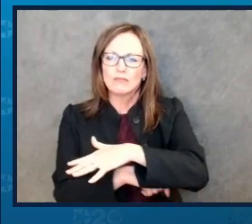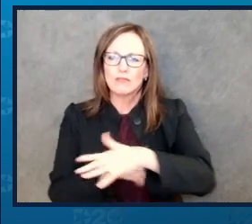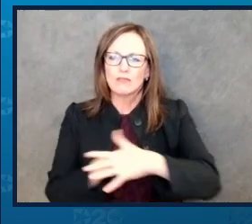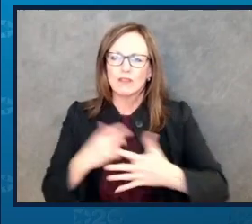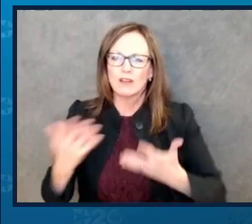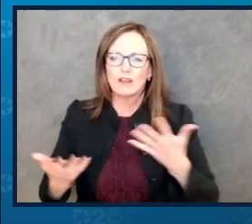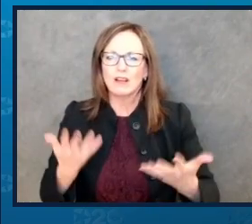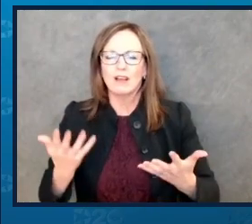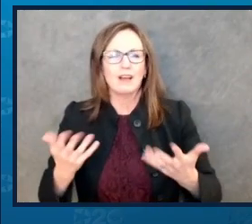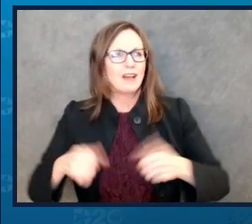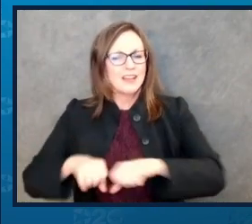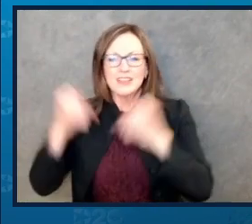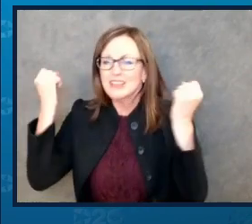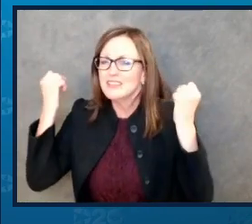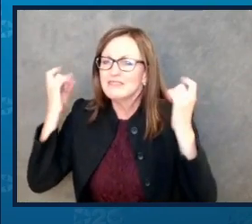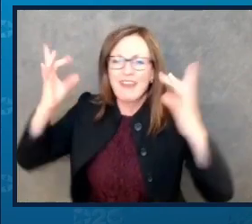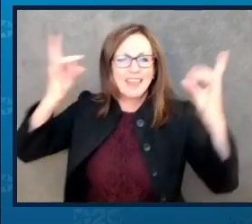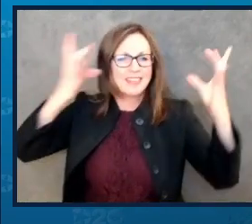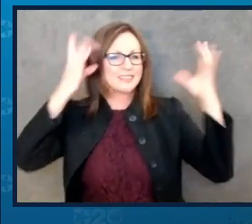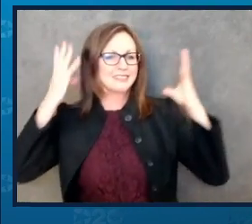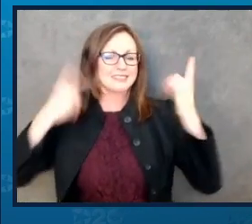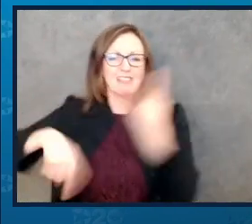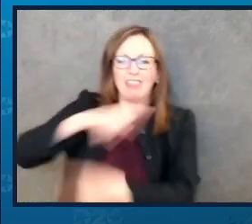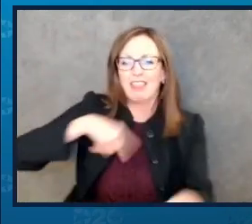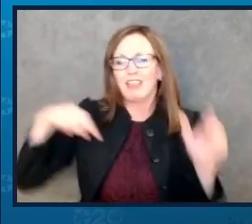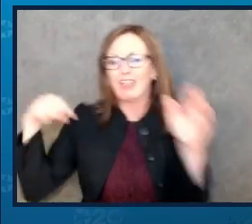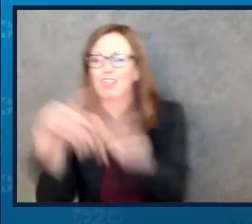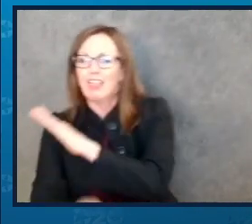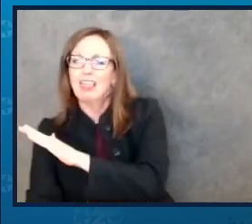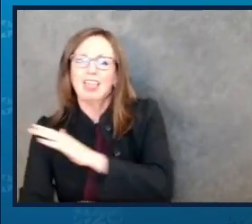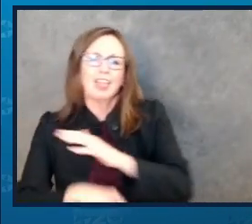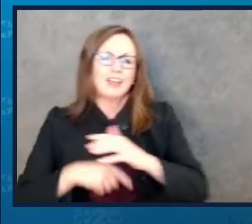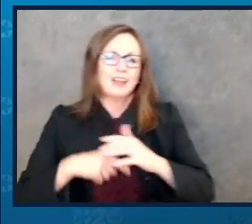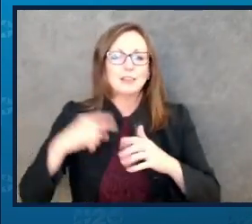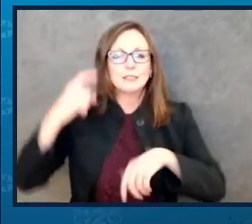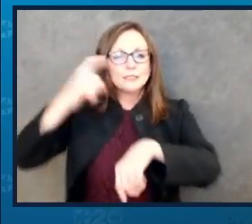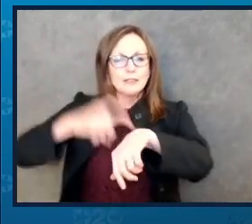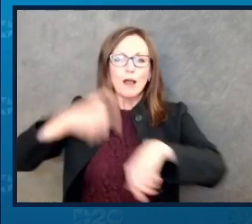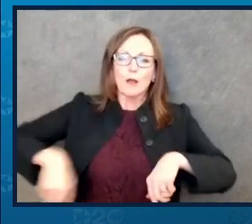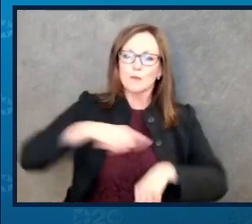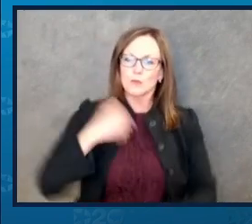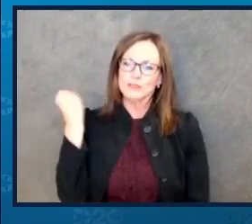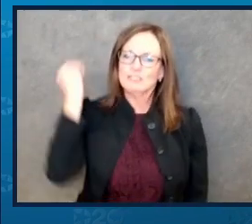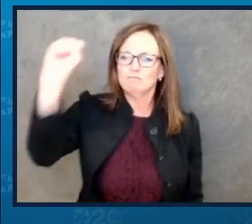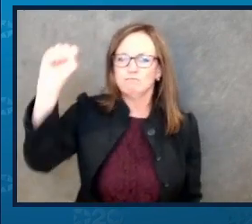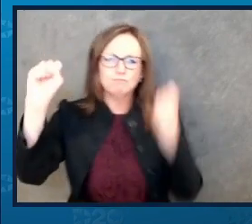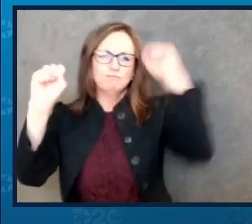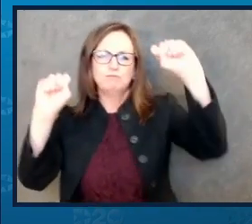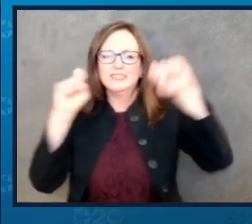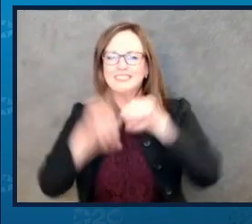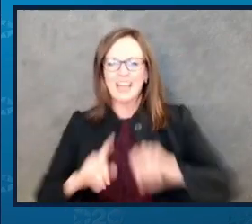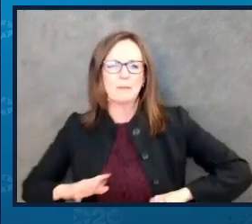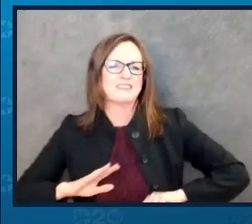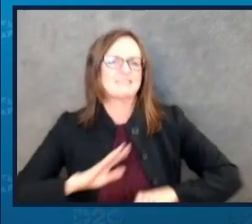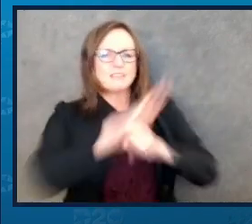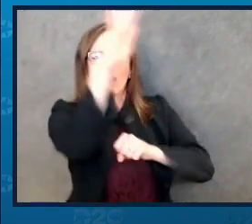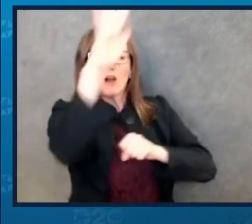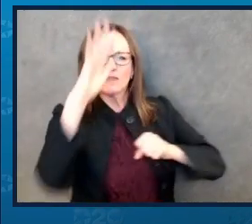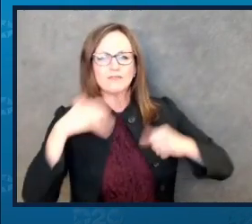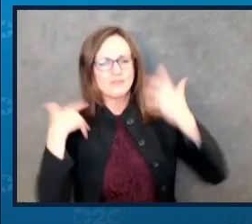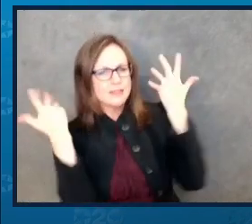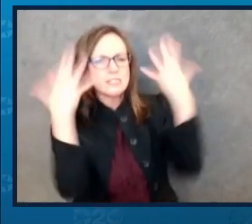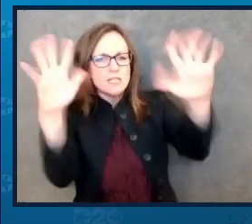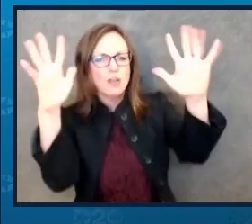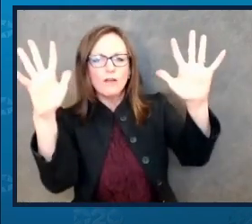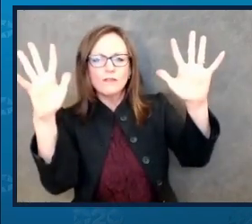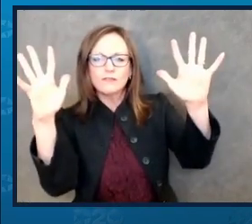I AM GOING TO DO SOMETHING TO